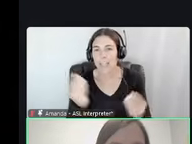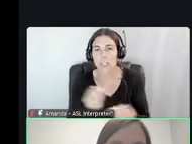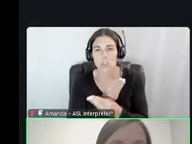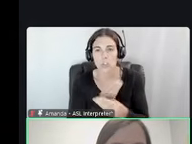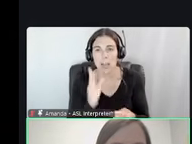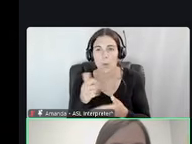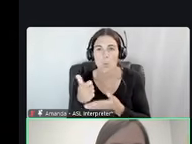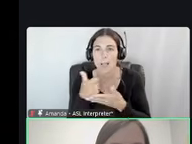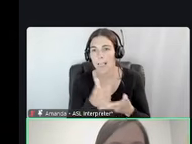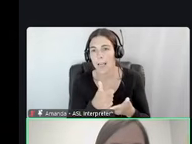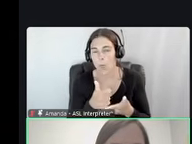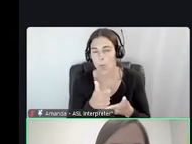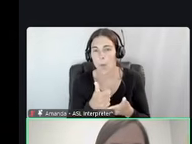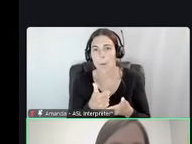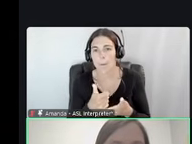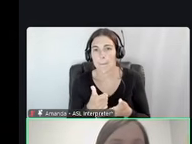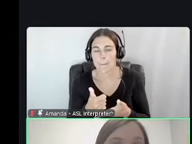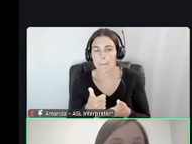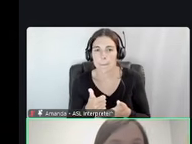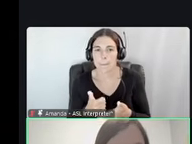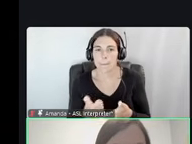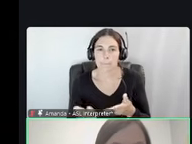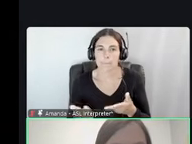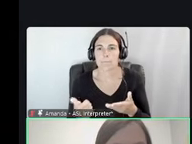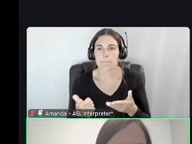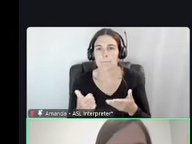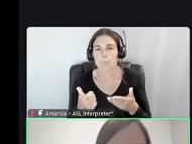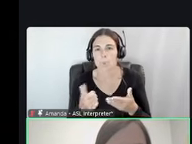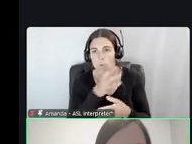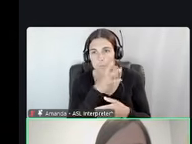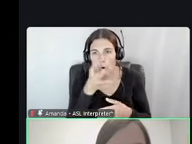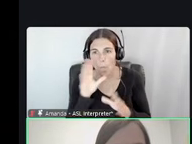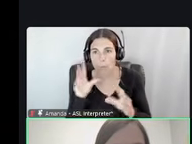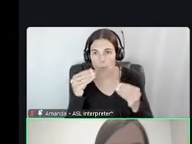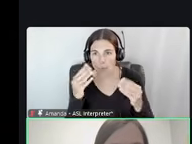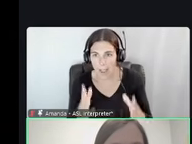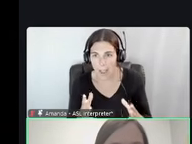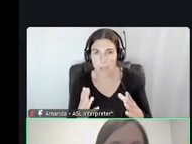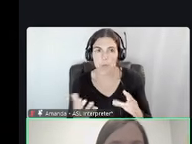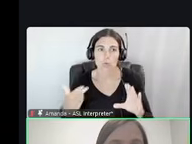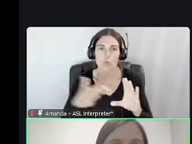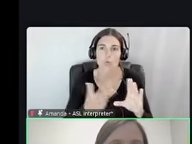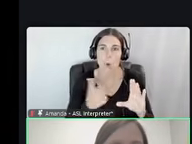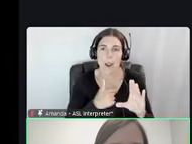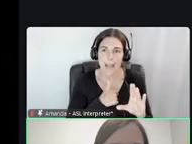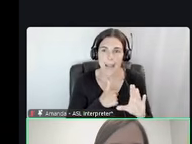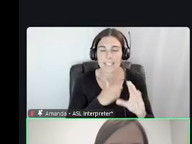onboard rural providers and train them on how to use the data exchange and we believe that